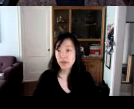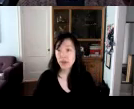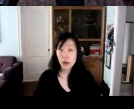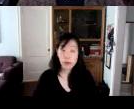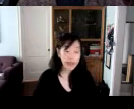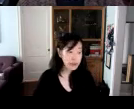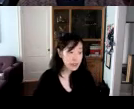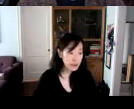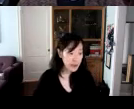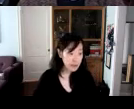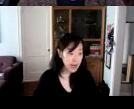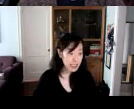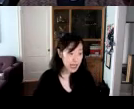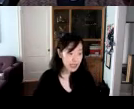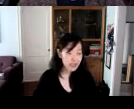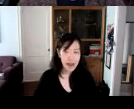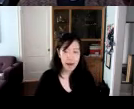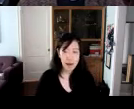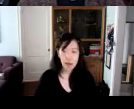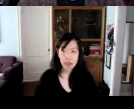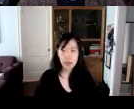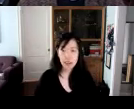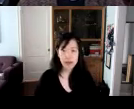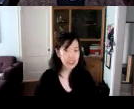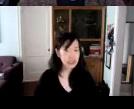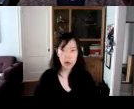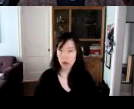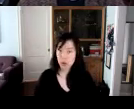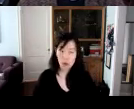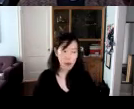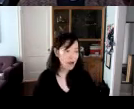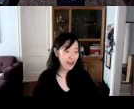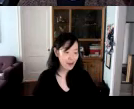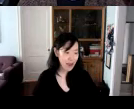you are brand new to the grant process and I want to be clear that it’s totally normal and okay.